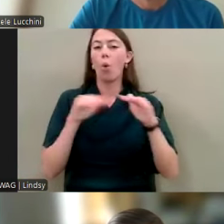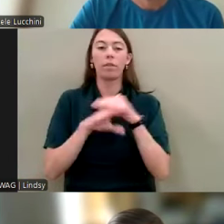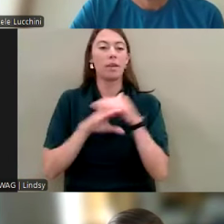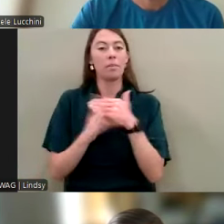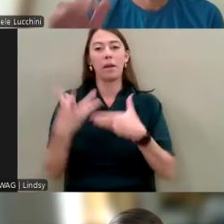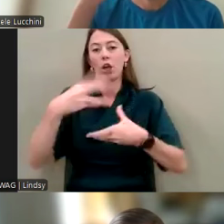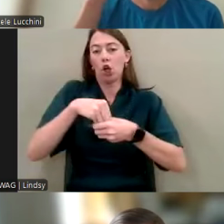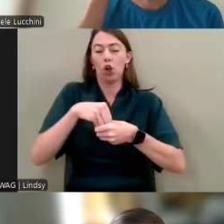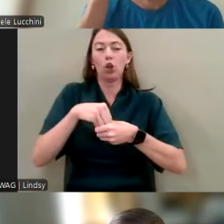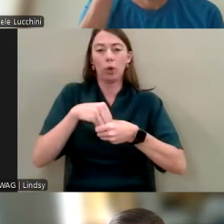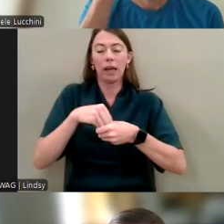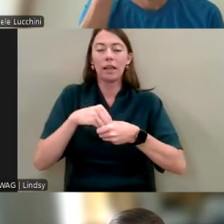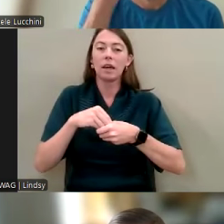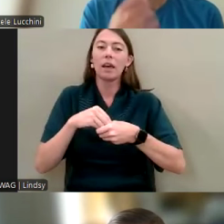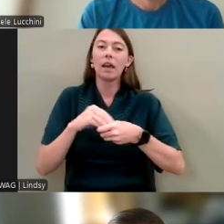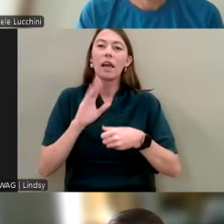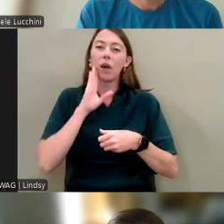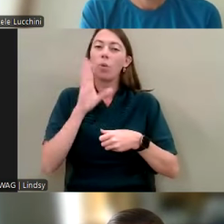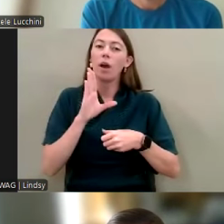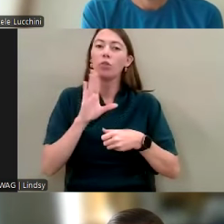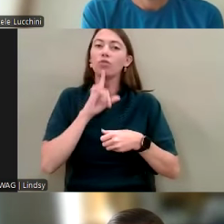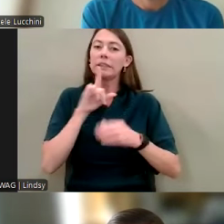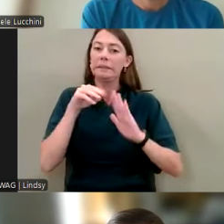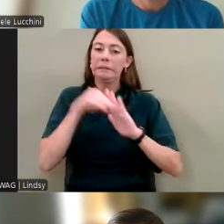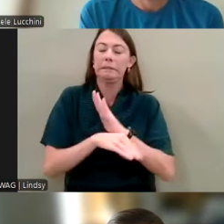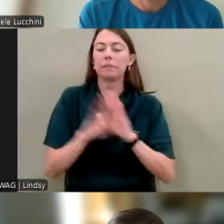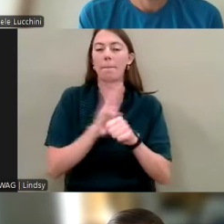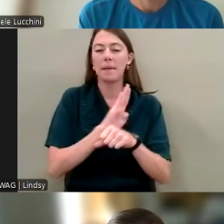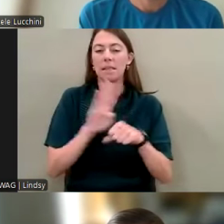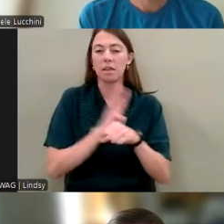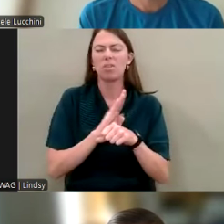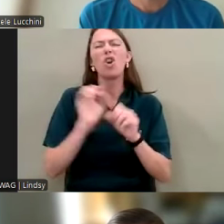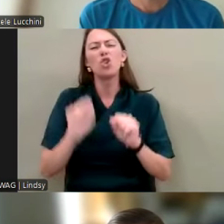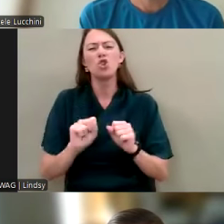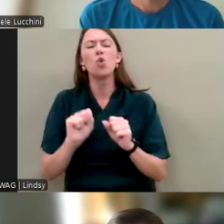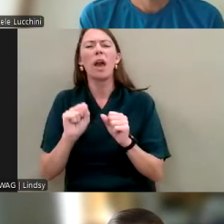too. But I think it's much more powerful to be able to say, if we don't do these things,